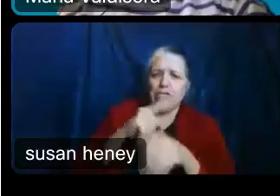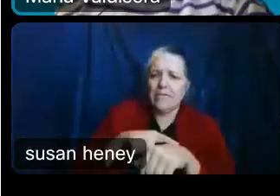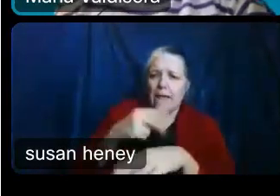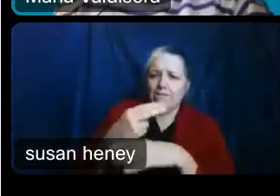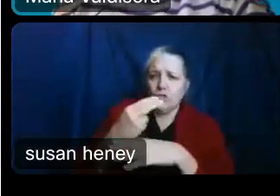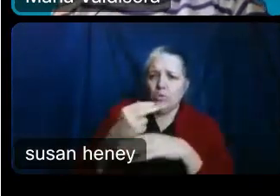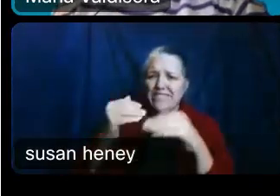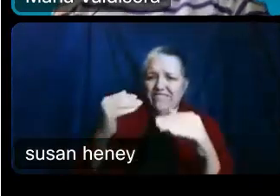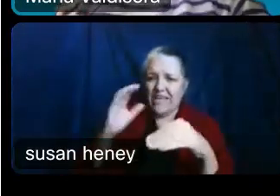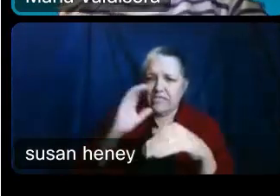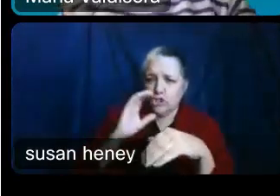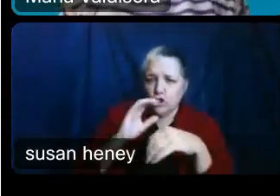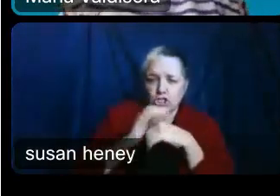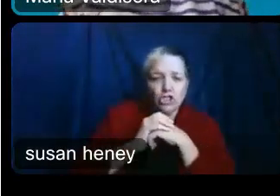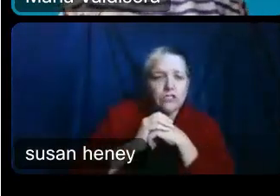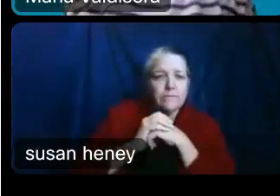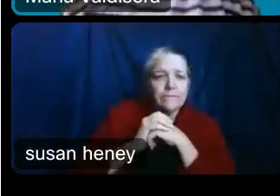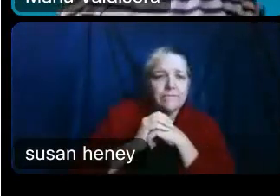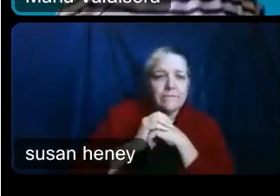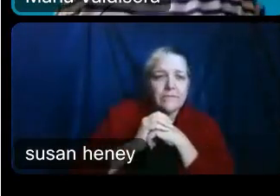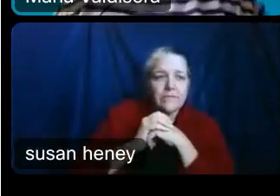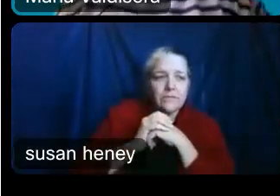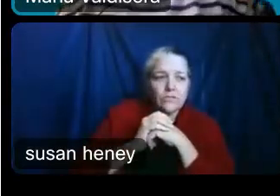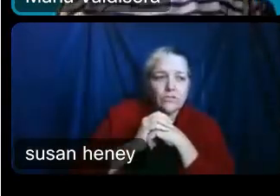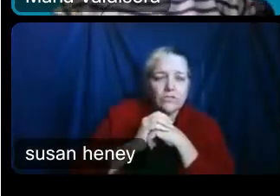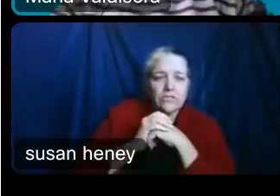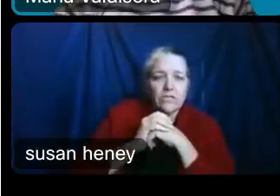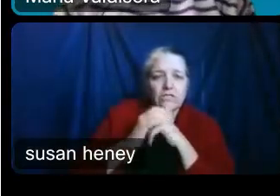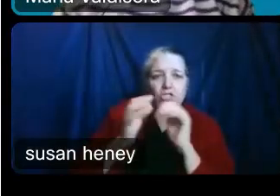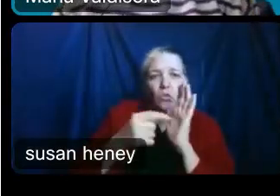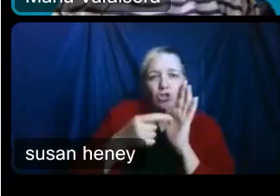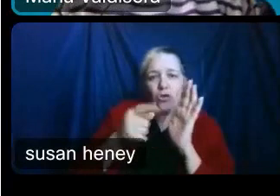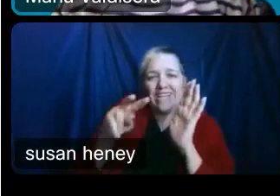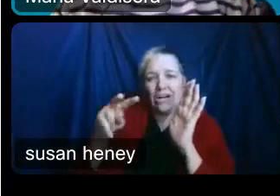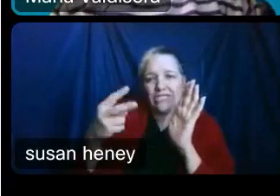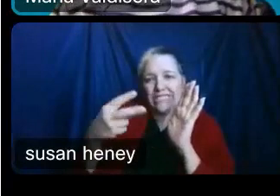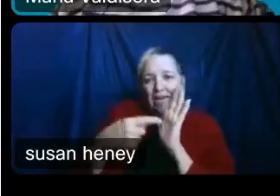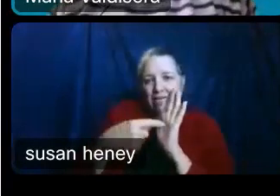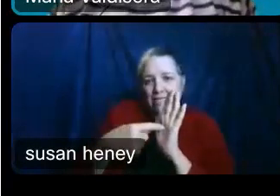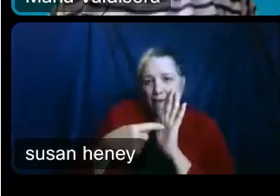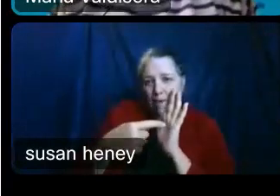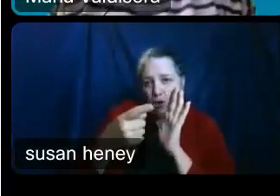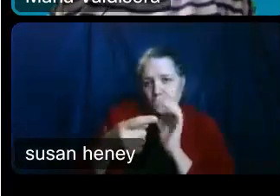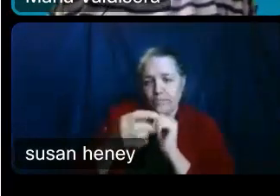So, we're going to show this in our second example, this is looking at poverty data for